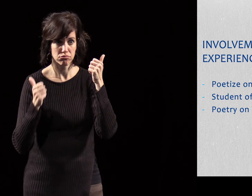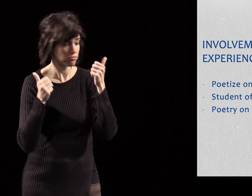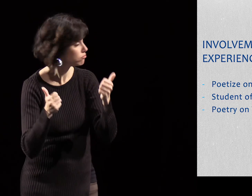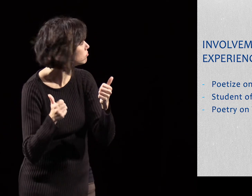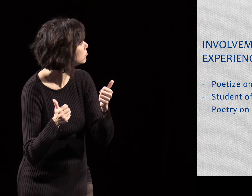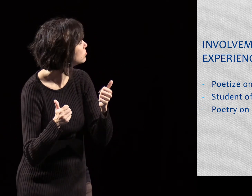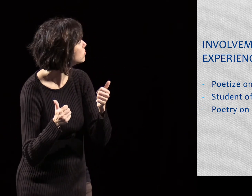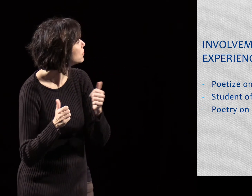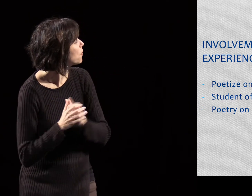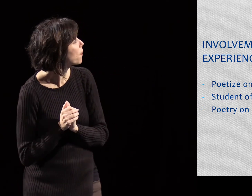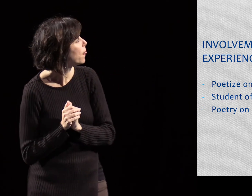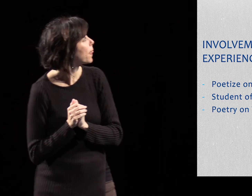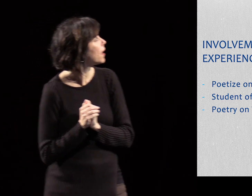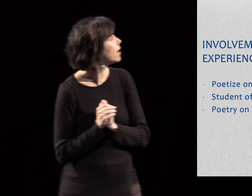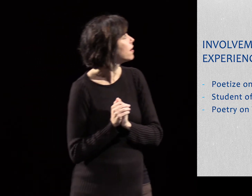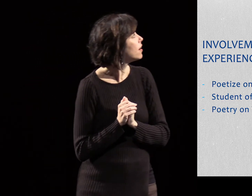Is everyone good on that sign? Letras?